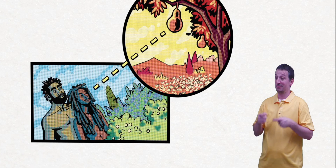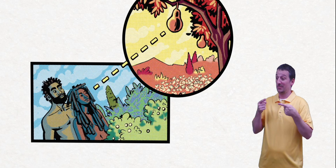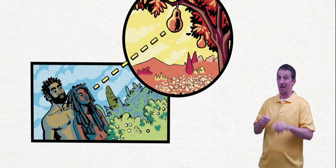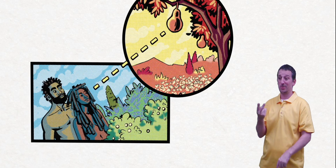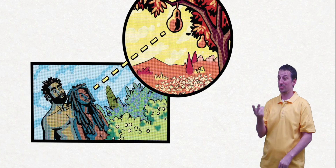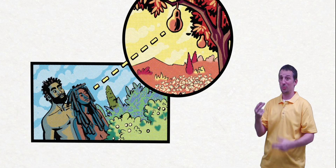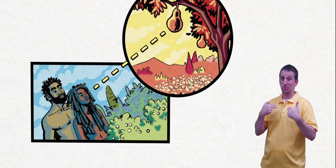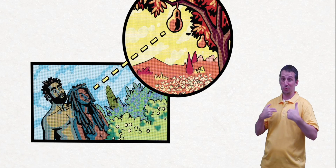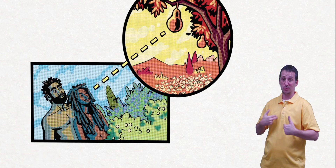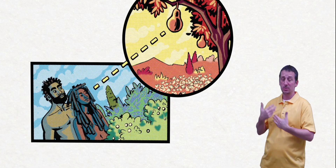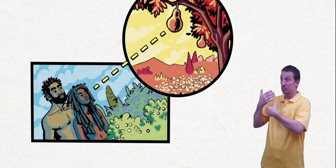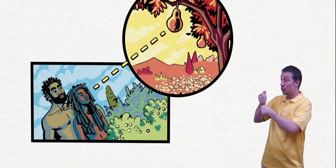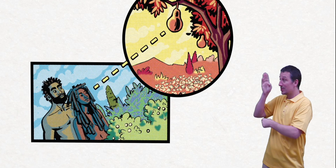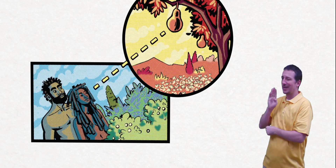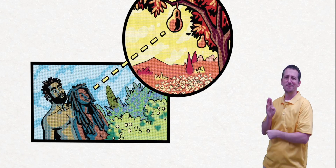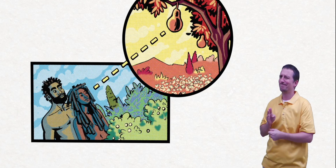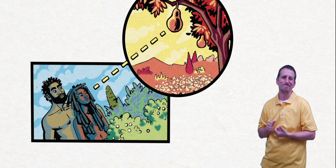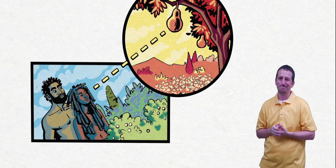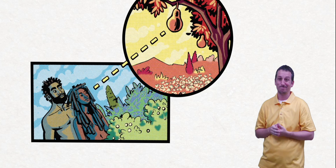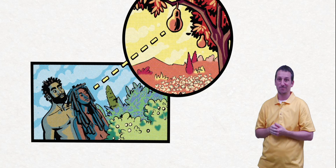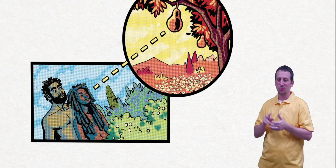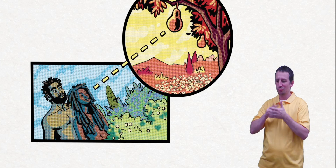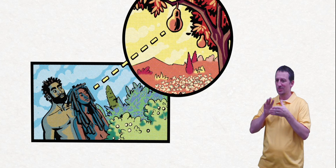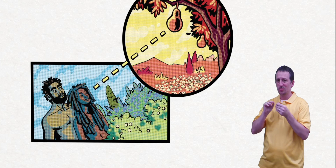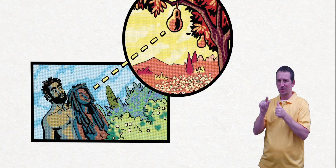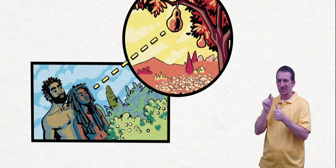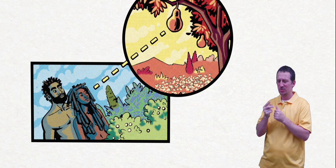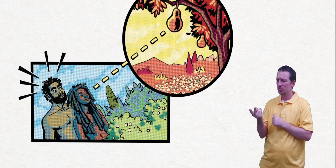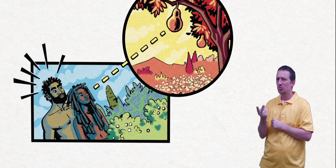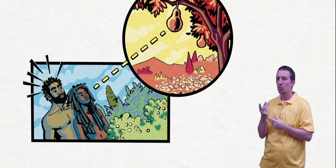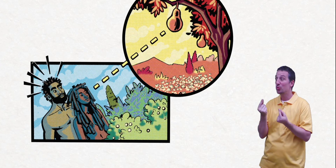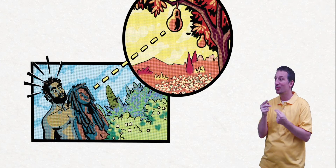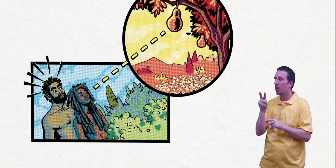So then the humans doubt God, and in Genesis we read that they see that